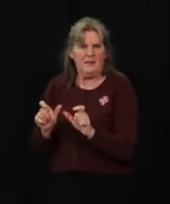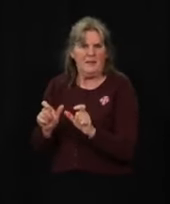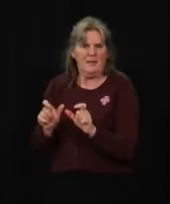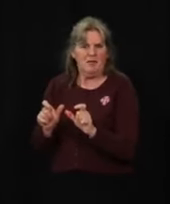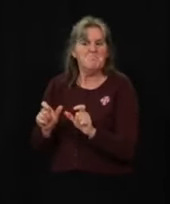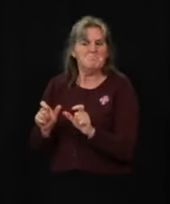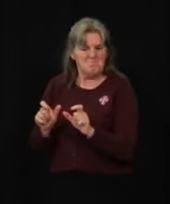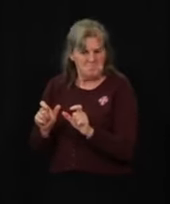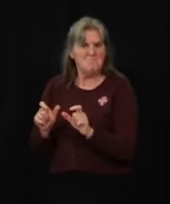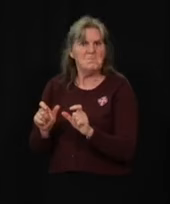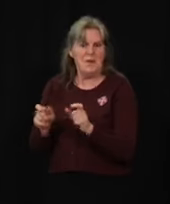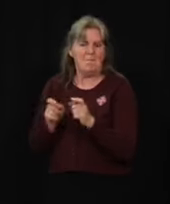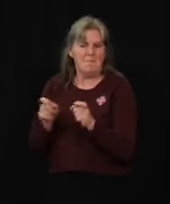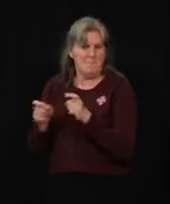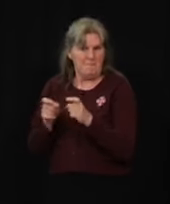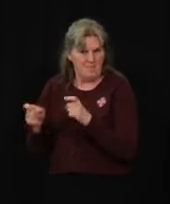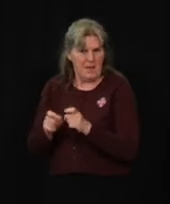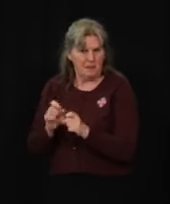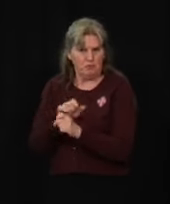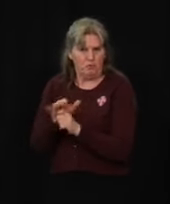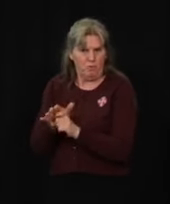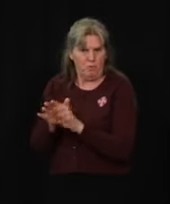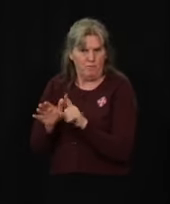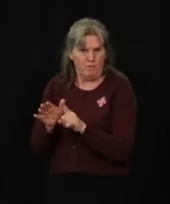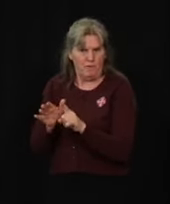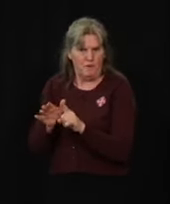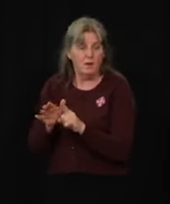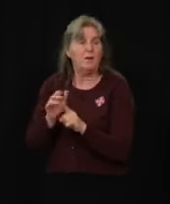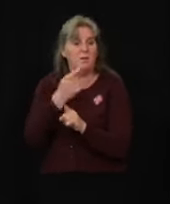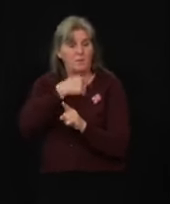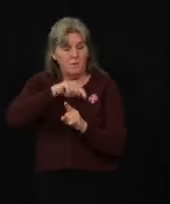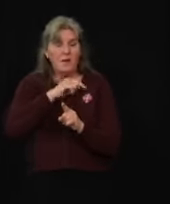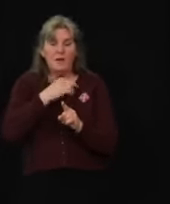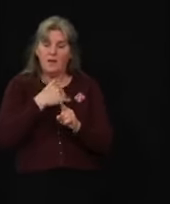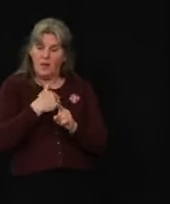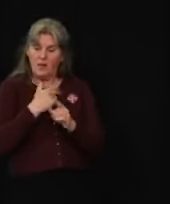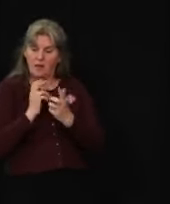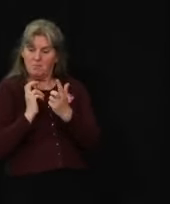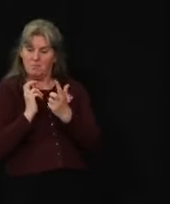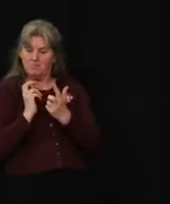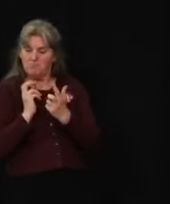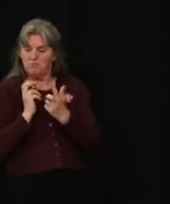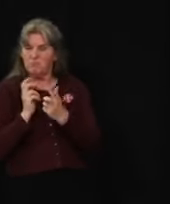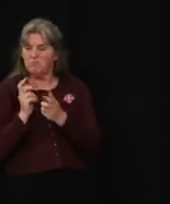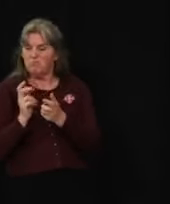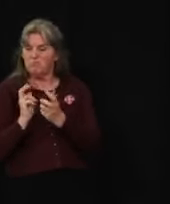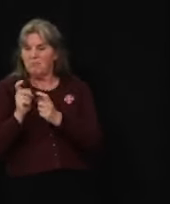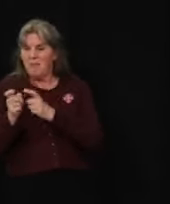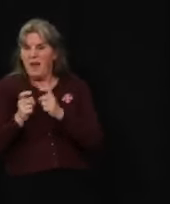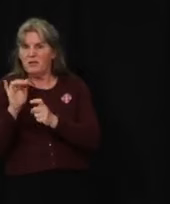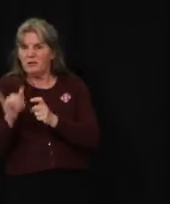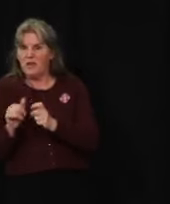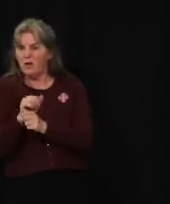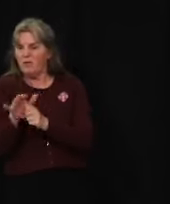Department of Education. So other areas, such as bar